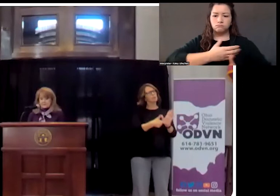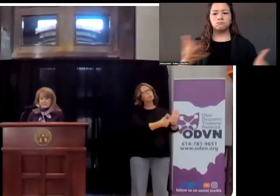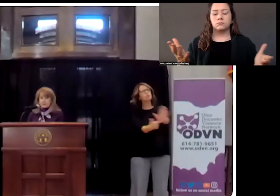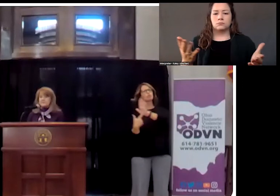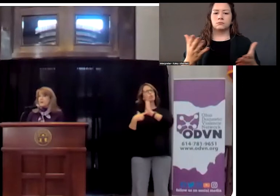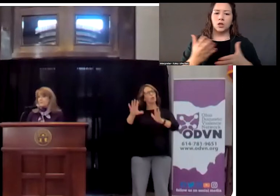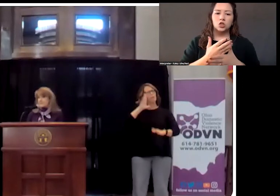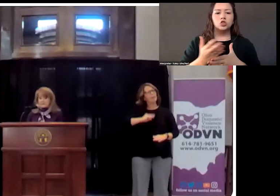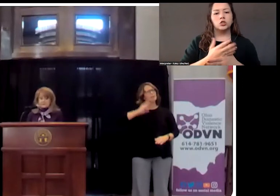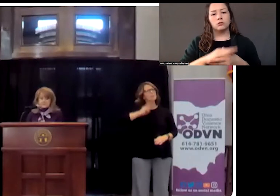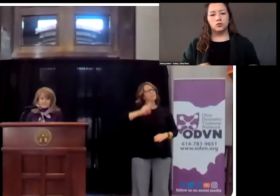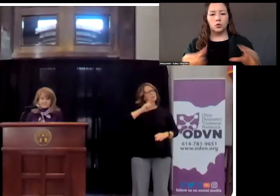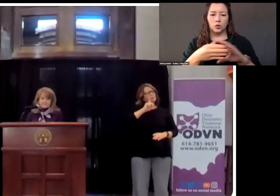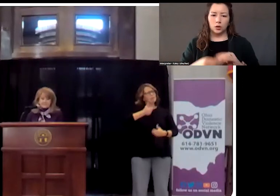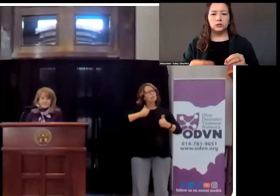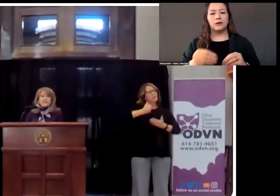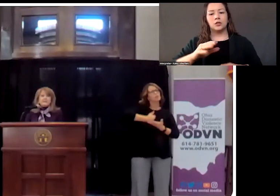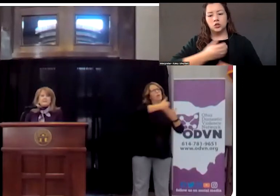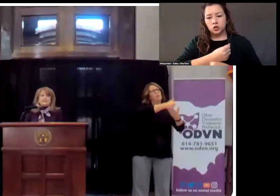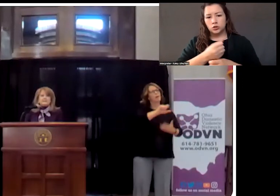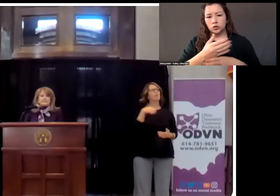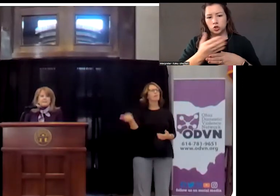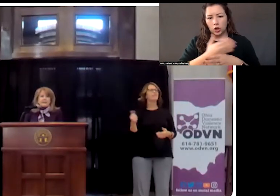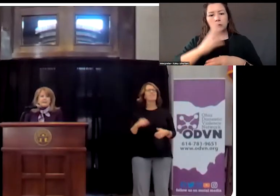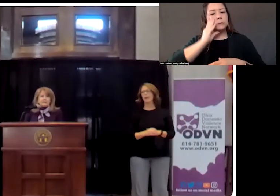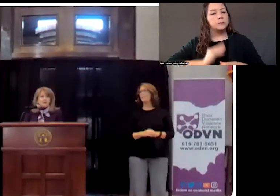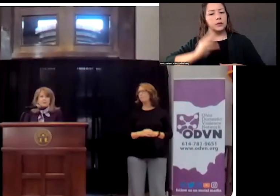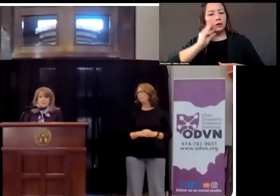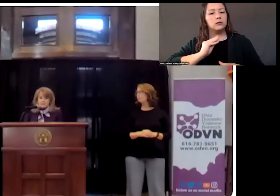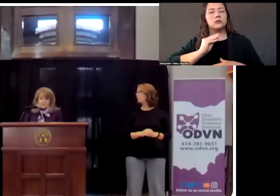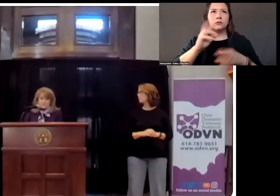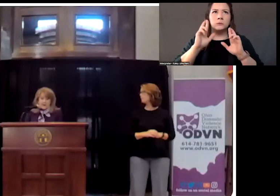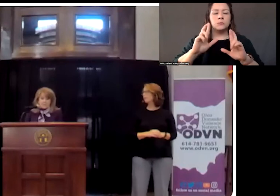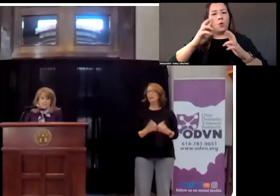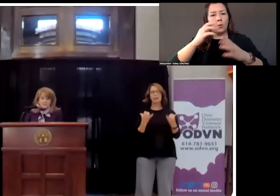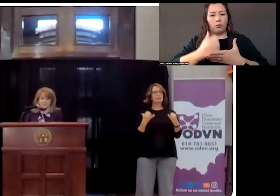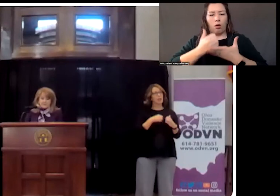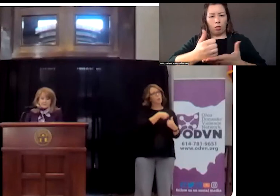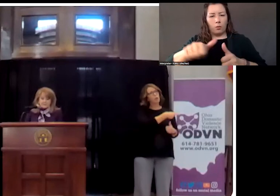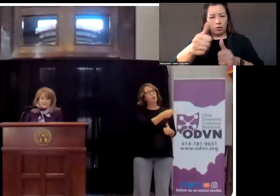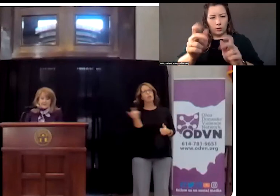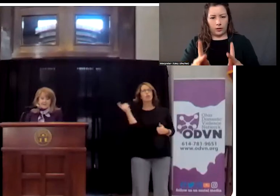in hopes of helping others. Today, along with you, I mourn the victims who have died.